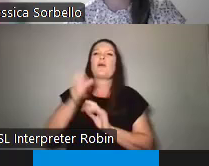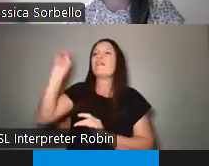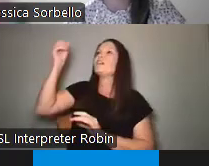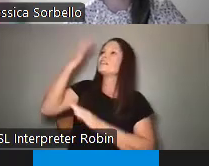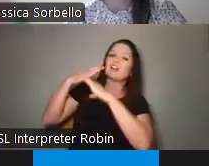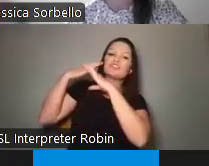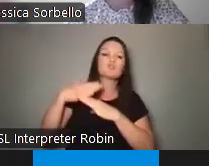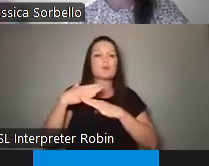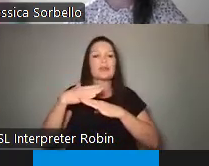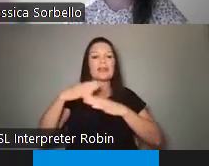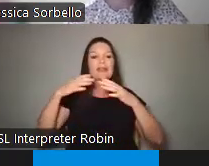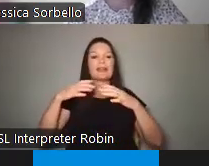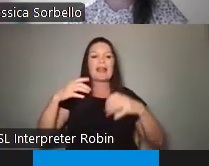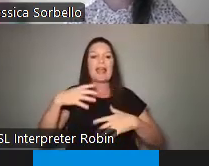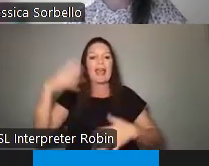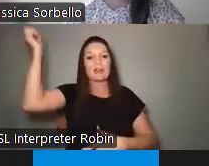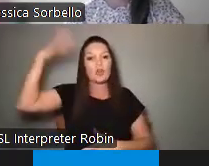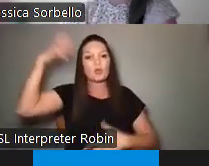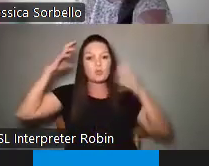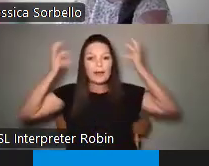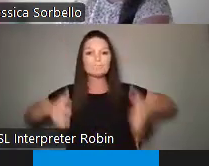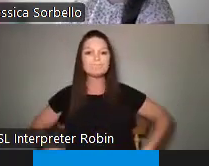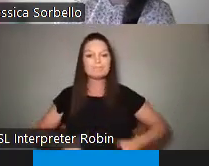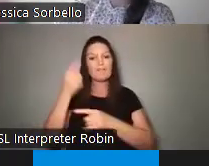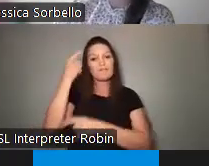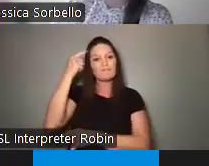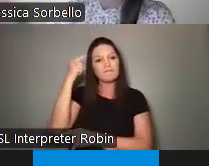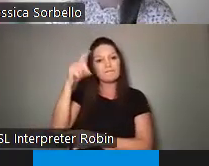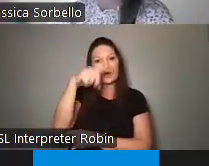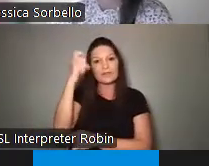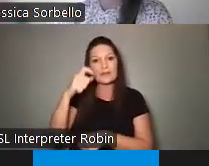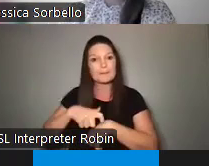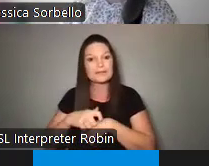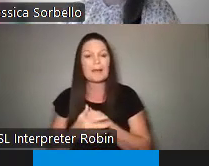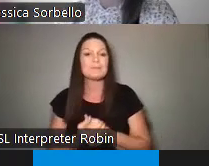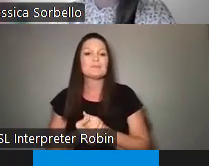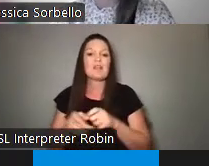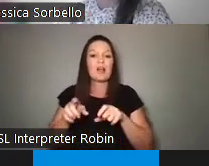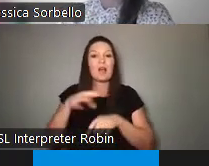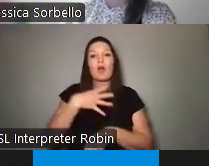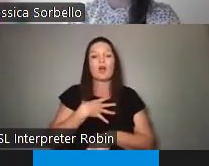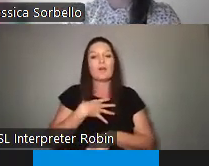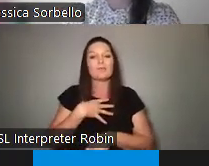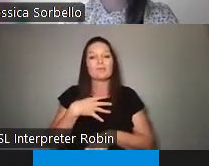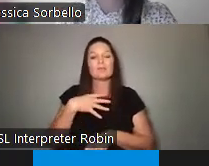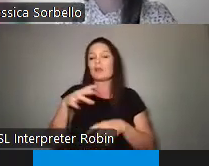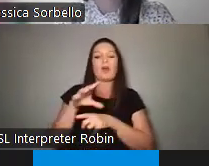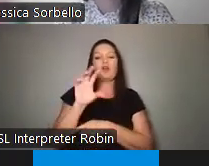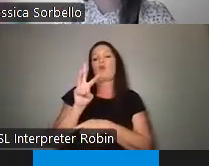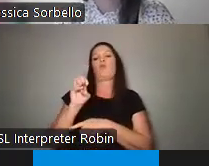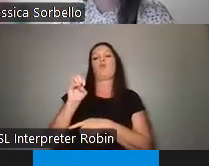months as well. » If that picture is up on the screen, would you mind describing the picture. »JESSICA SORBELLO: Yep the